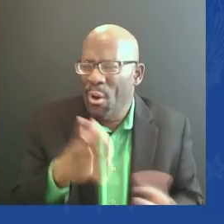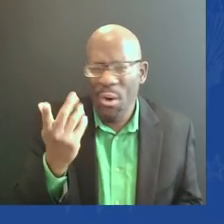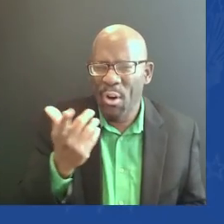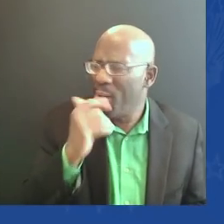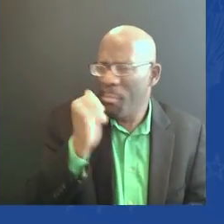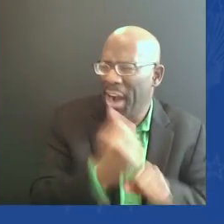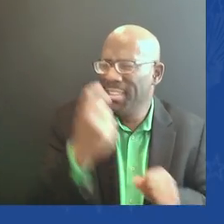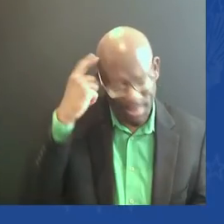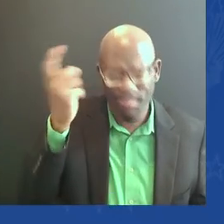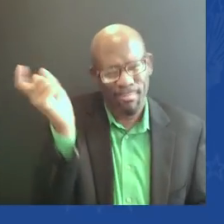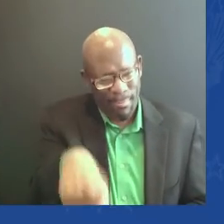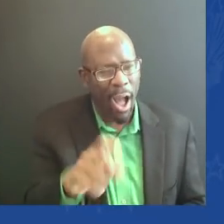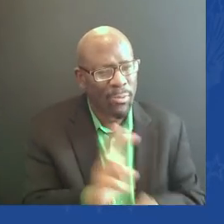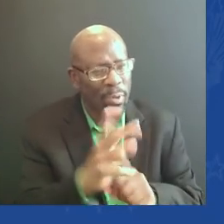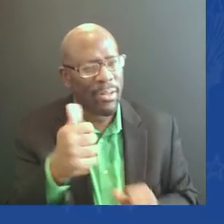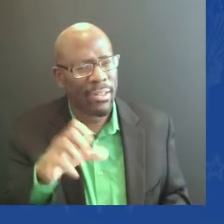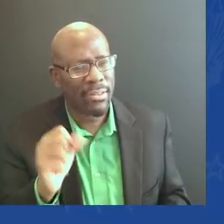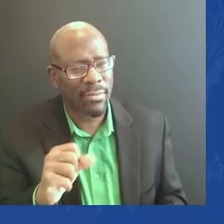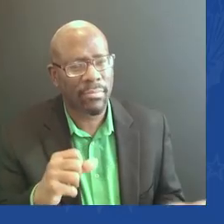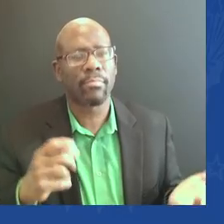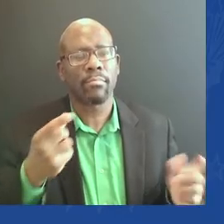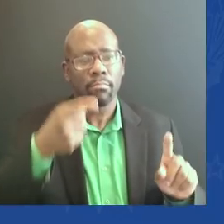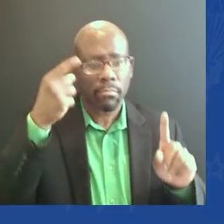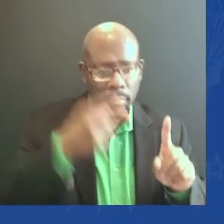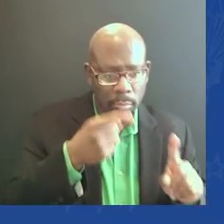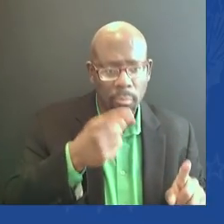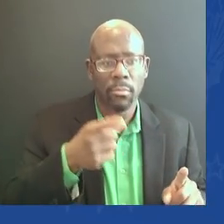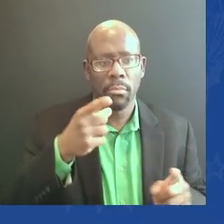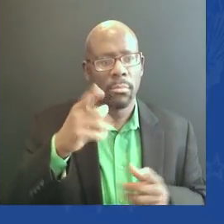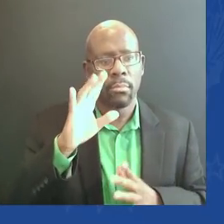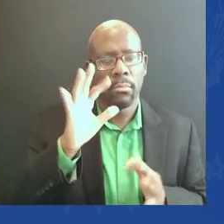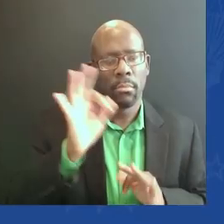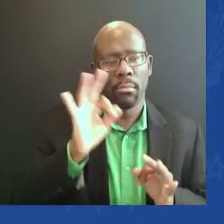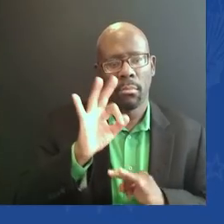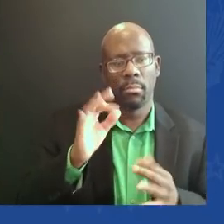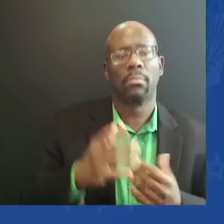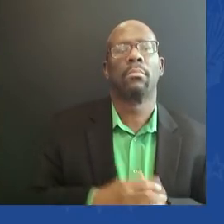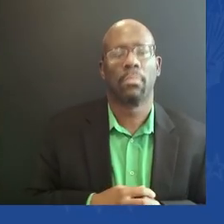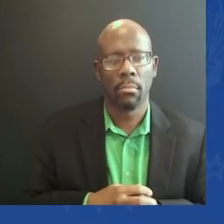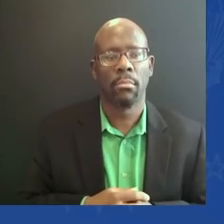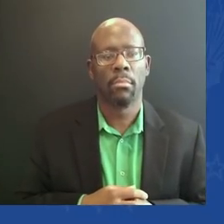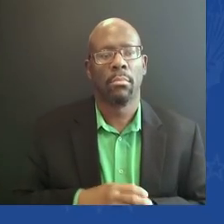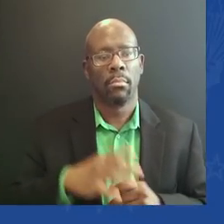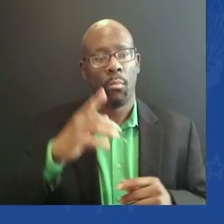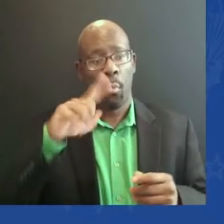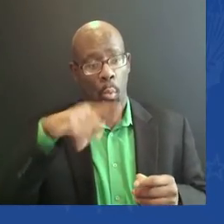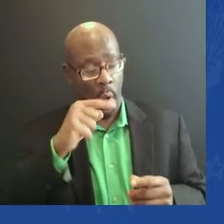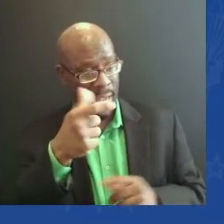And, by the way, when -- when -- when the cost of a gallon of gasoline gets to above three hundred and -- three hundred --